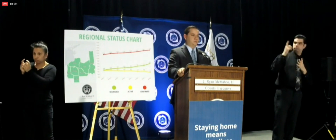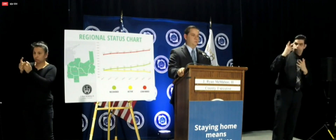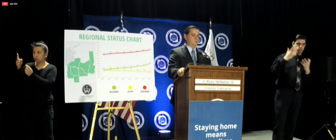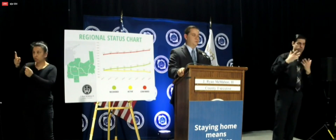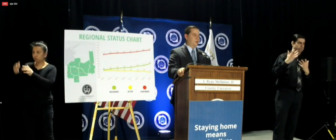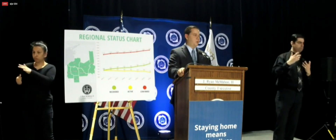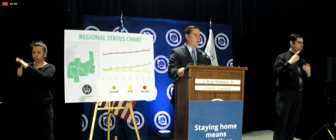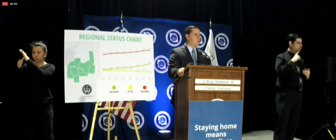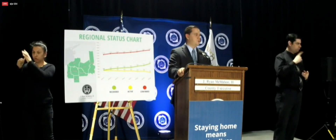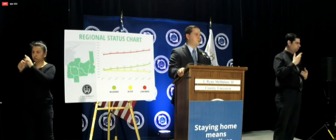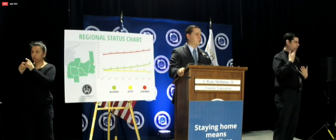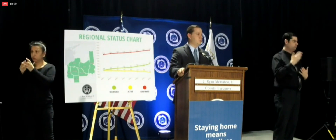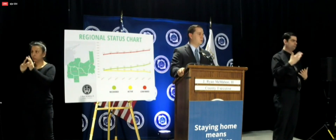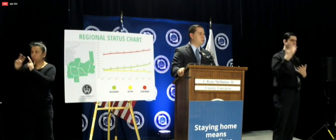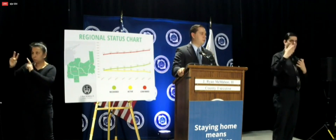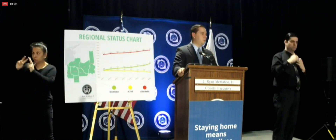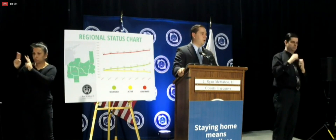OUR CONVERSATIONS WITH NEW YORK